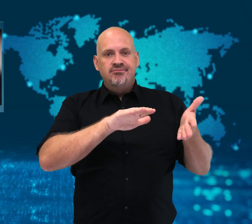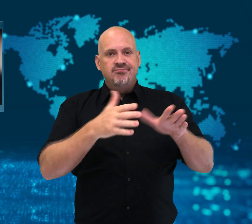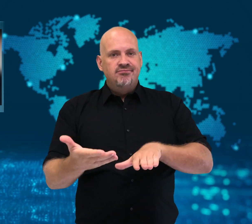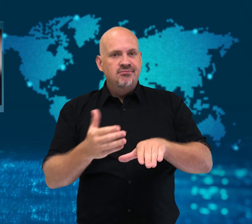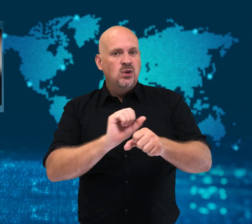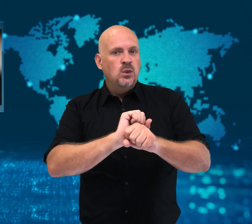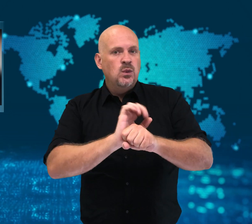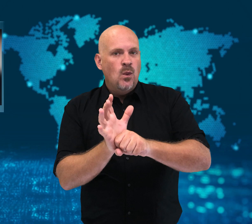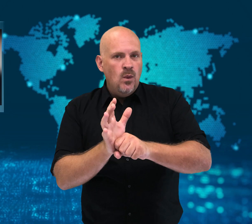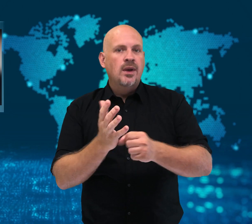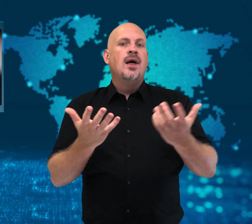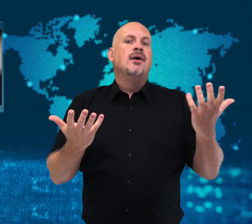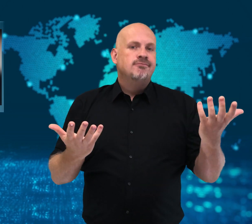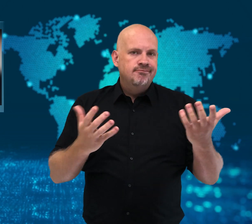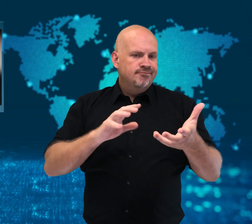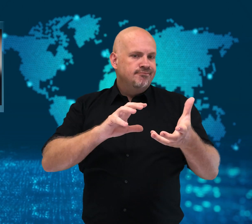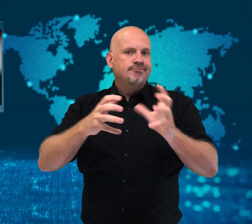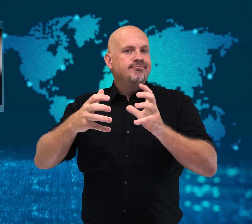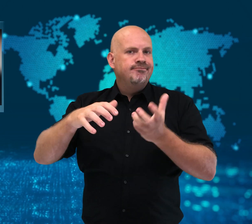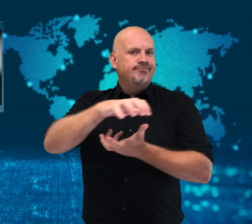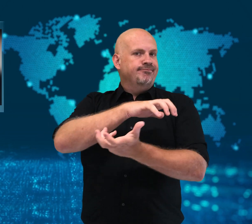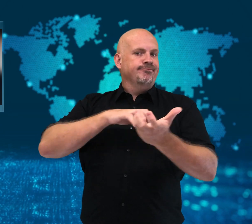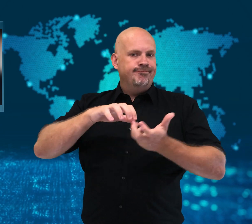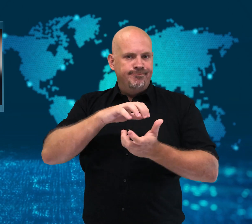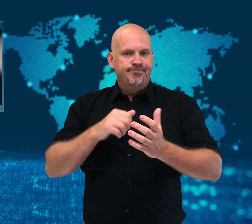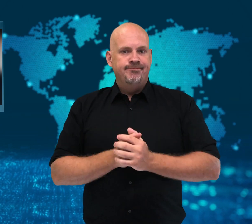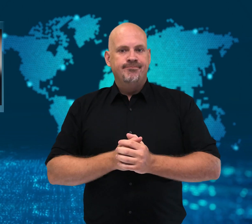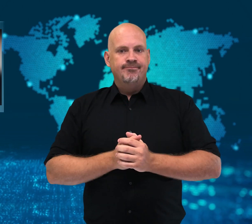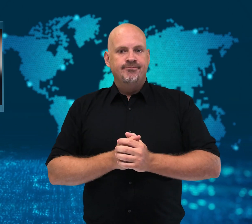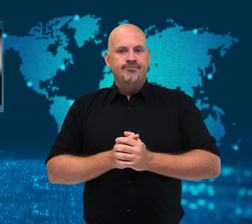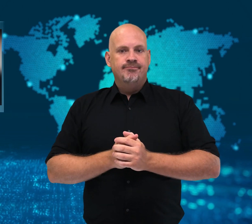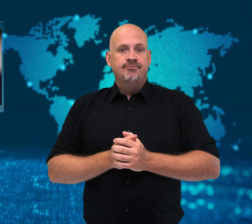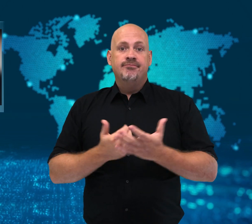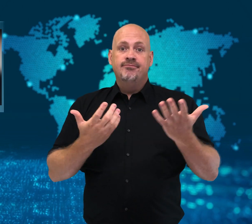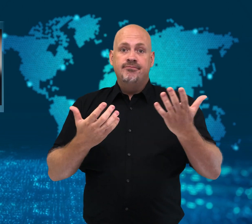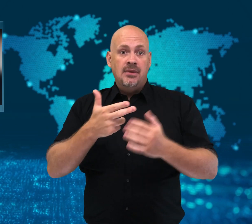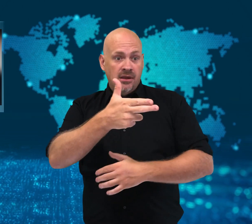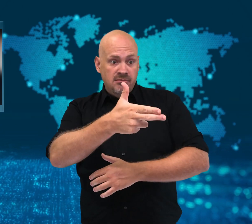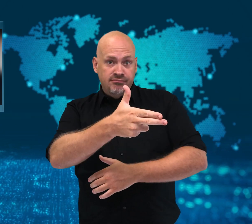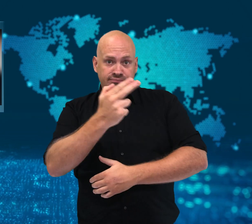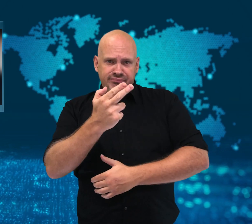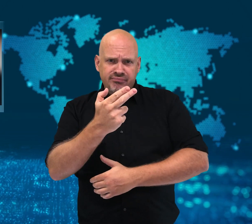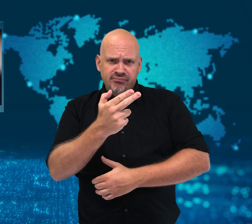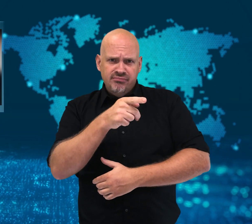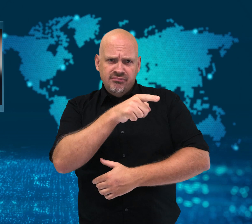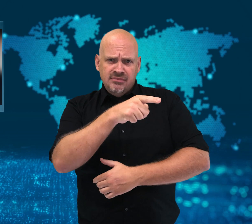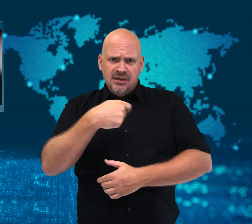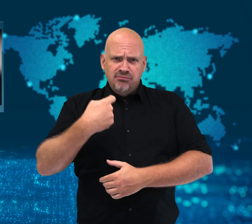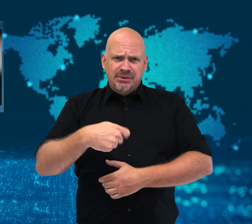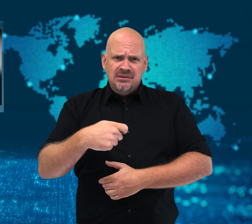The motive for the assassination has not been given,